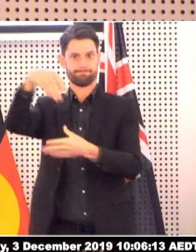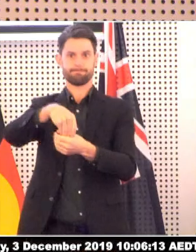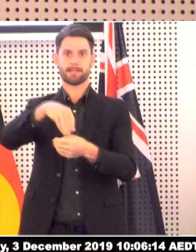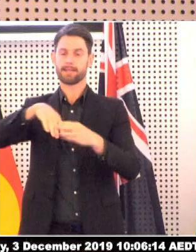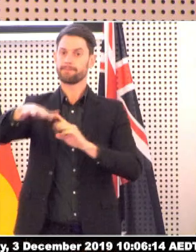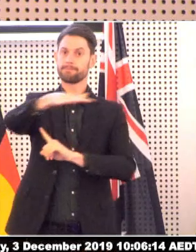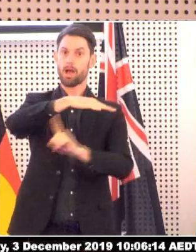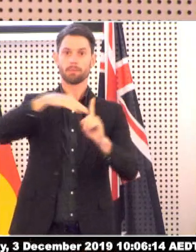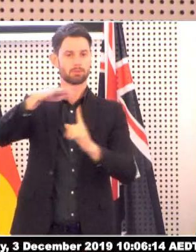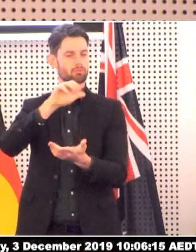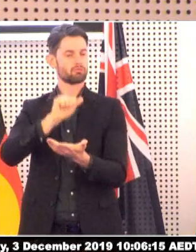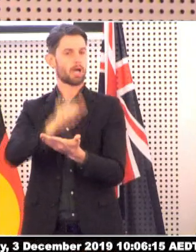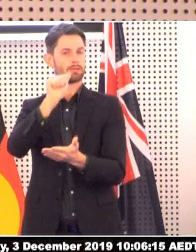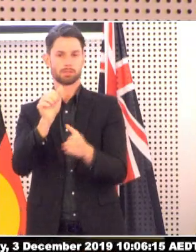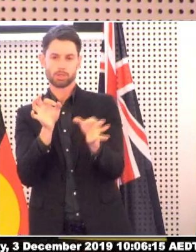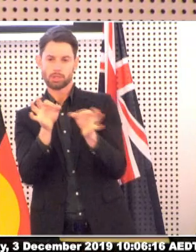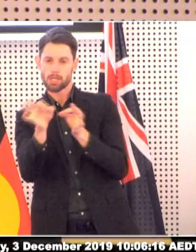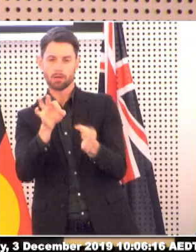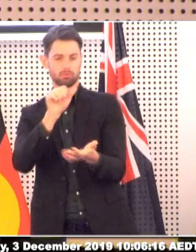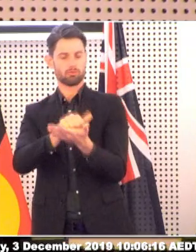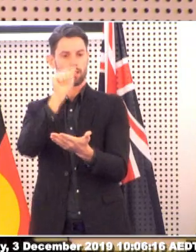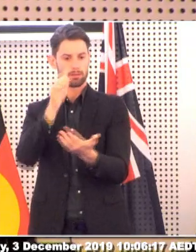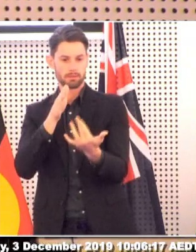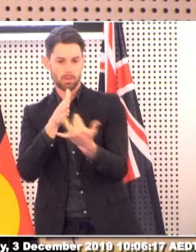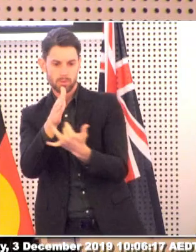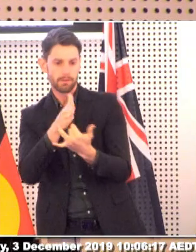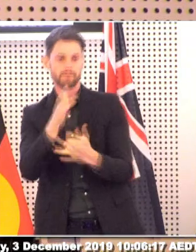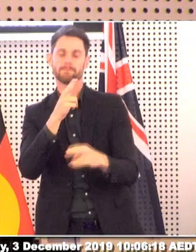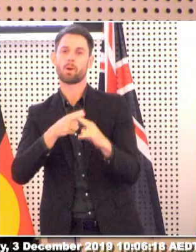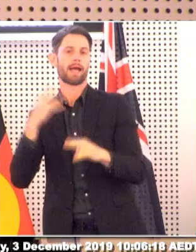inclusive and fully embrace their disability.